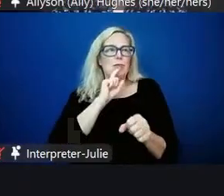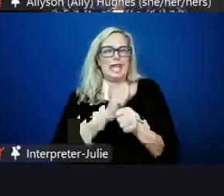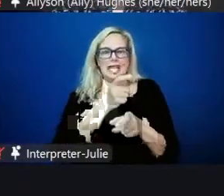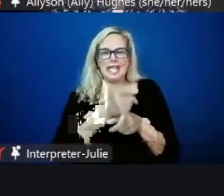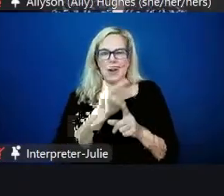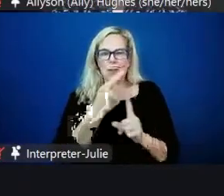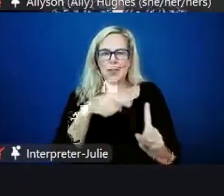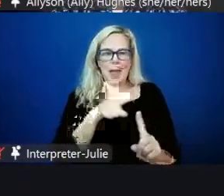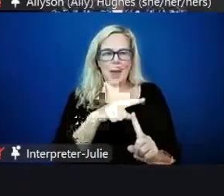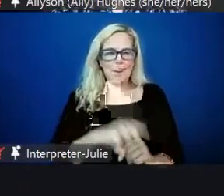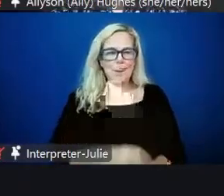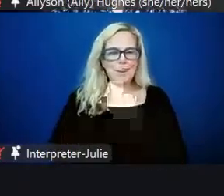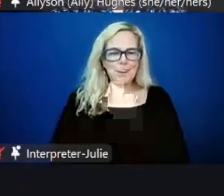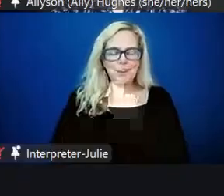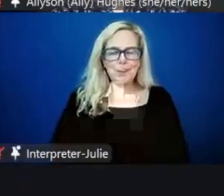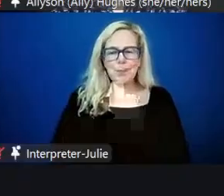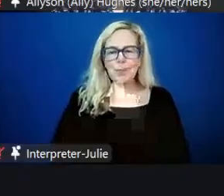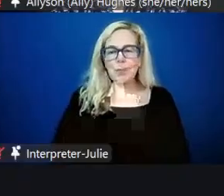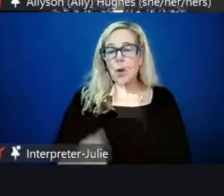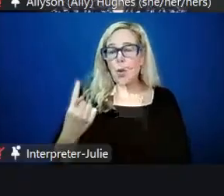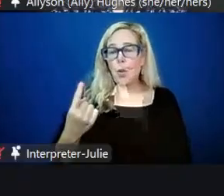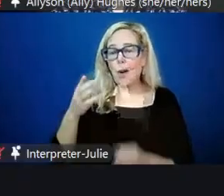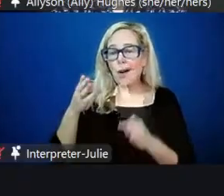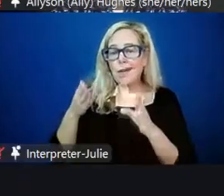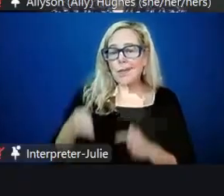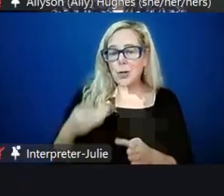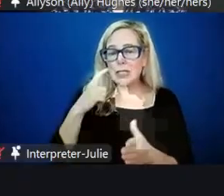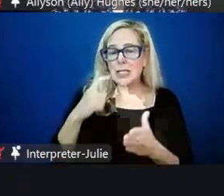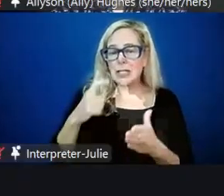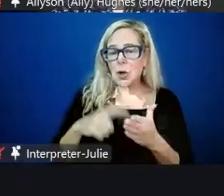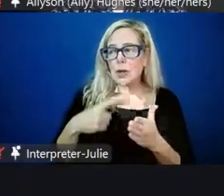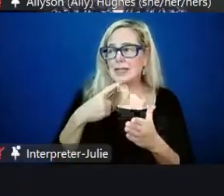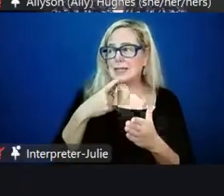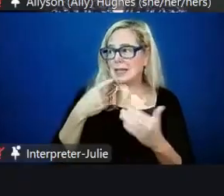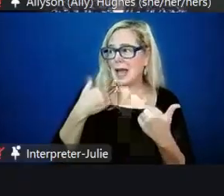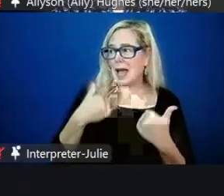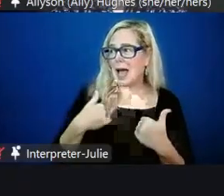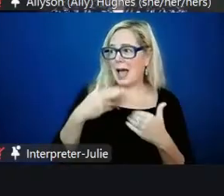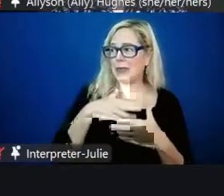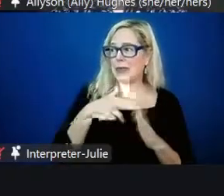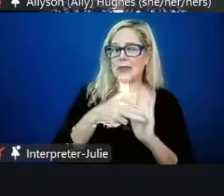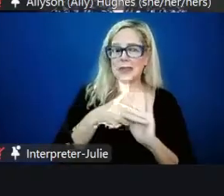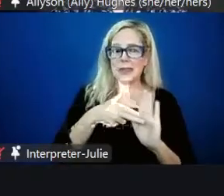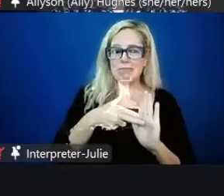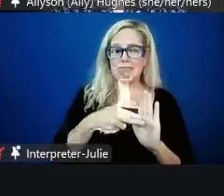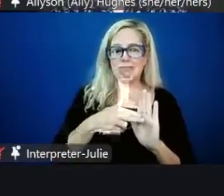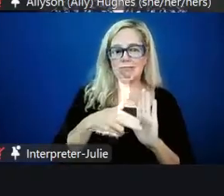One of our participants noted being diagnosed with diabetes at such a young age has made me more compassionate and understanding.